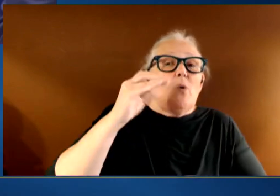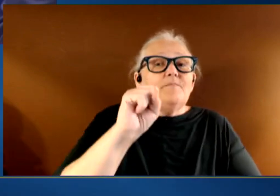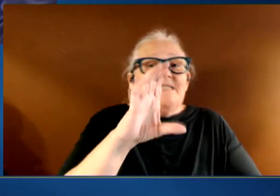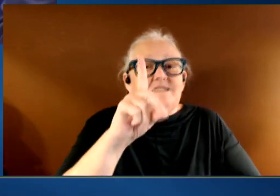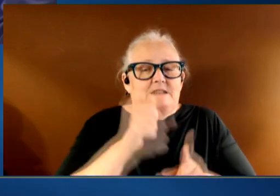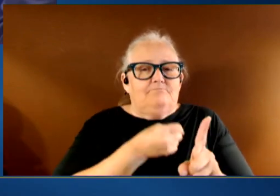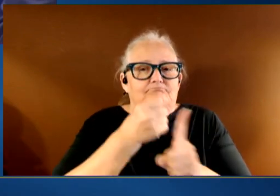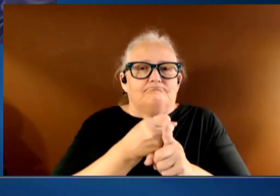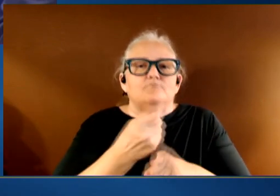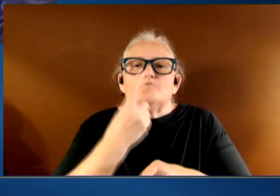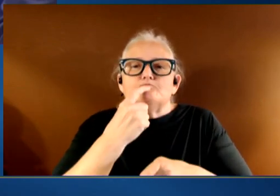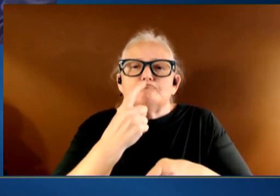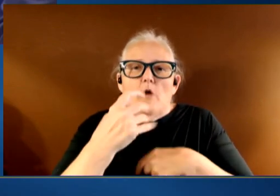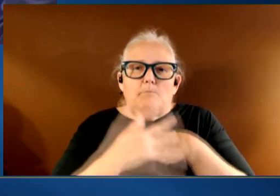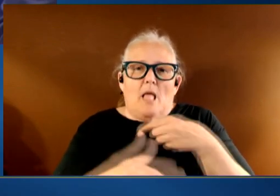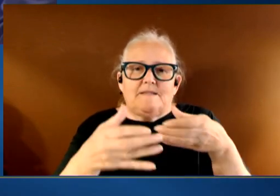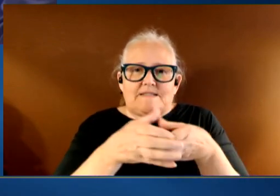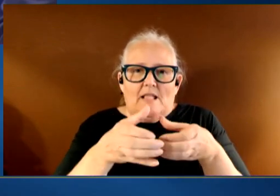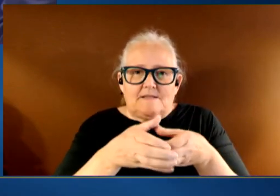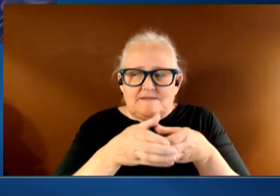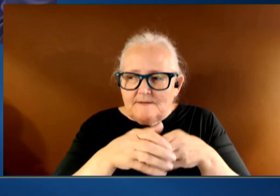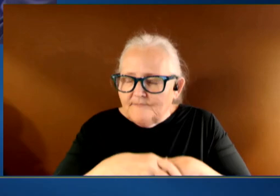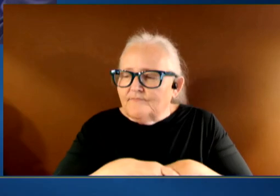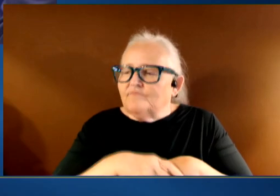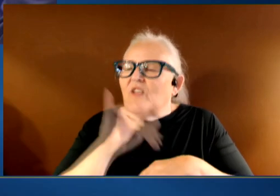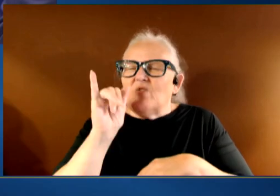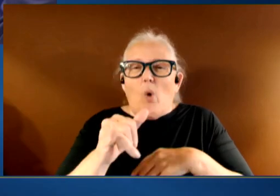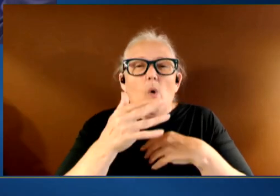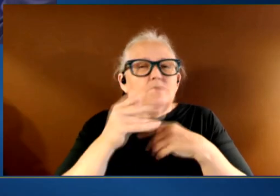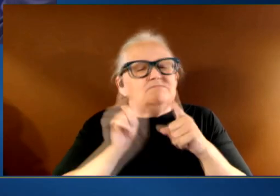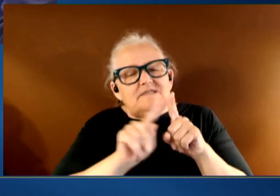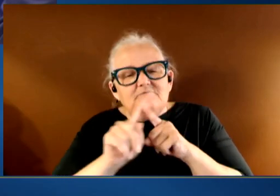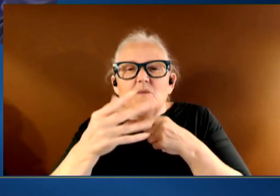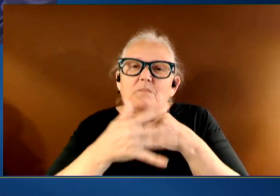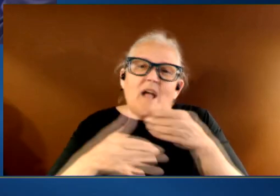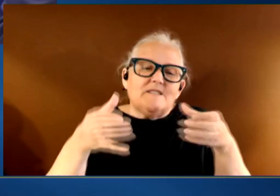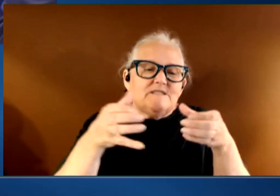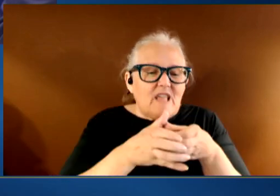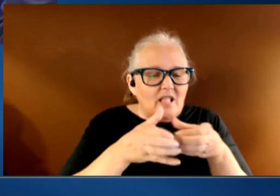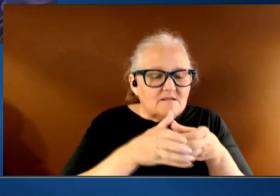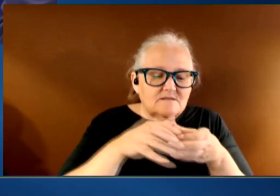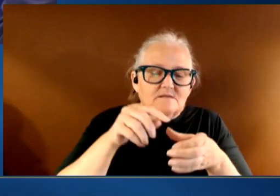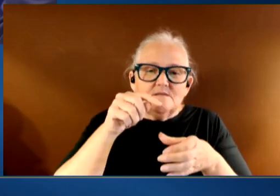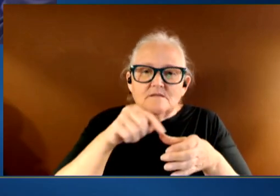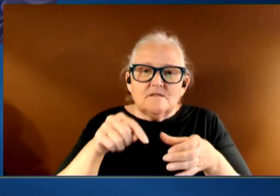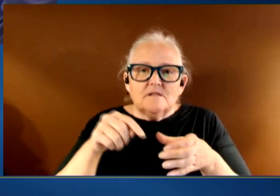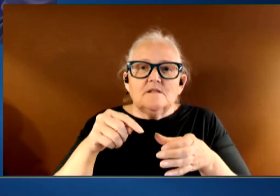and red blood cells and other blood cells that we make are made by blood stem cells. So, the goal